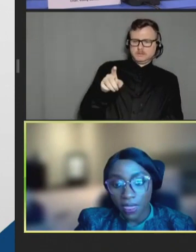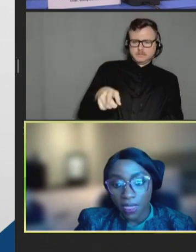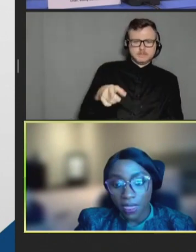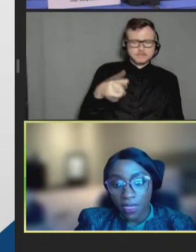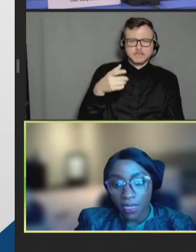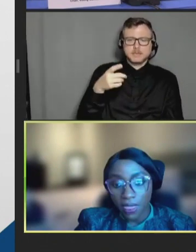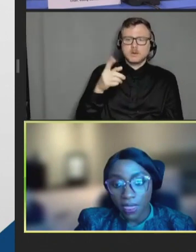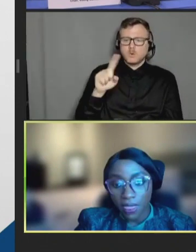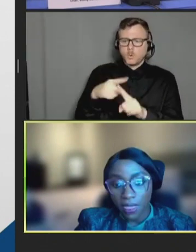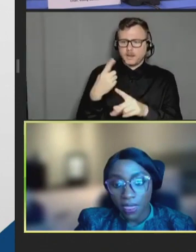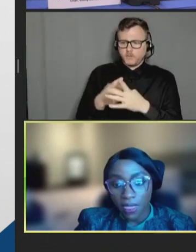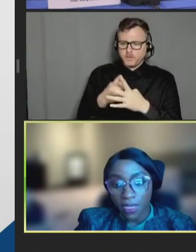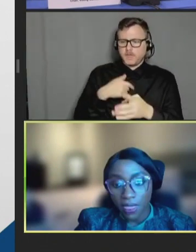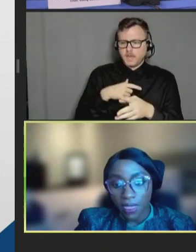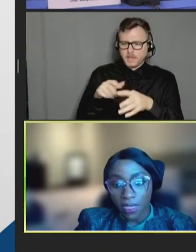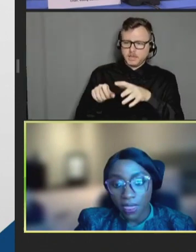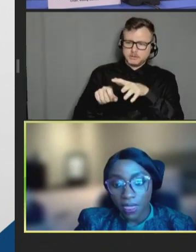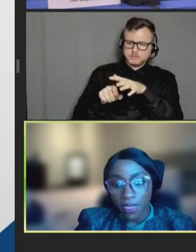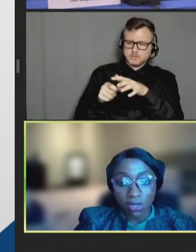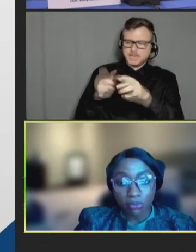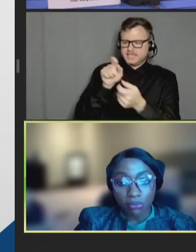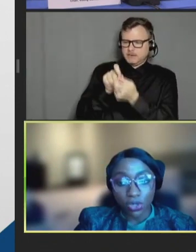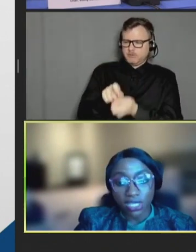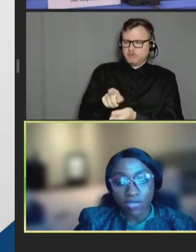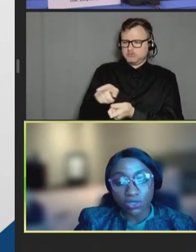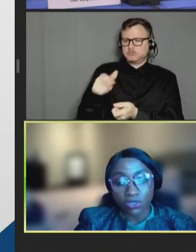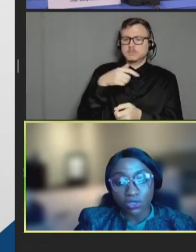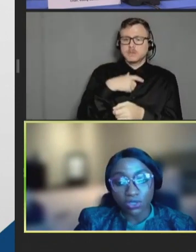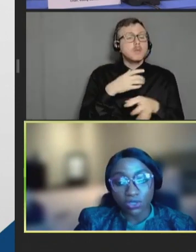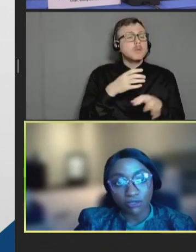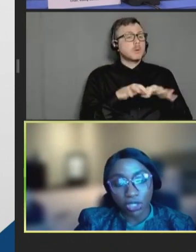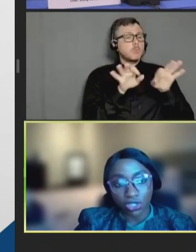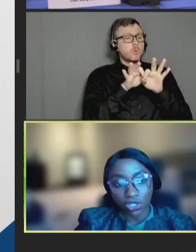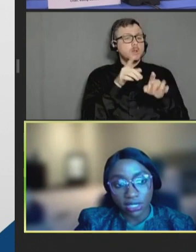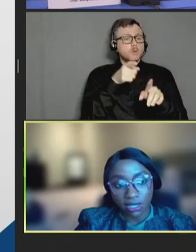Number two, I would say is also the importance of strengthening the health information systems.